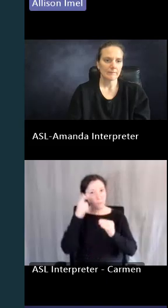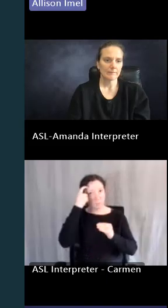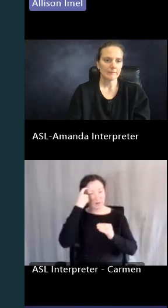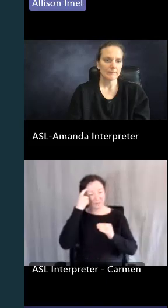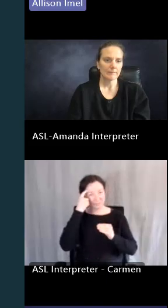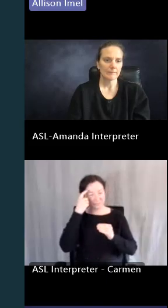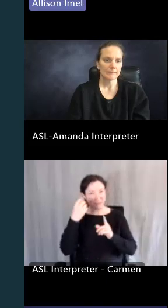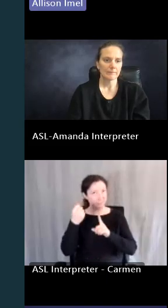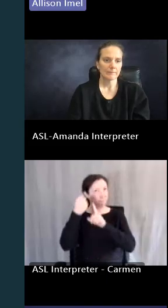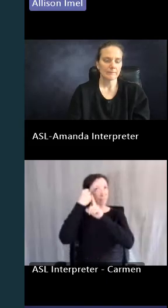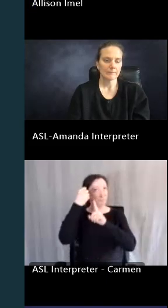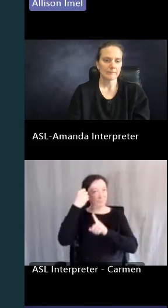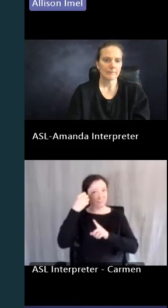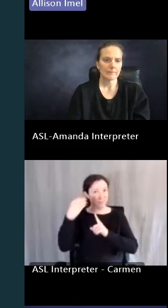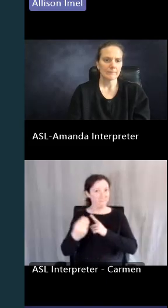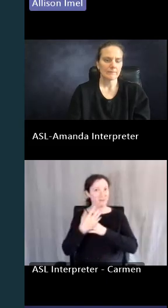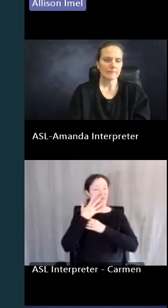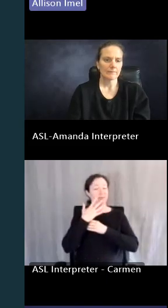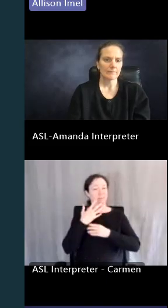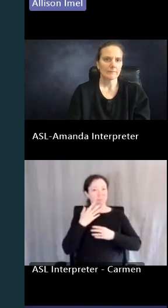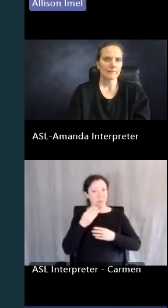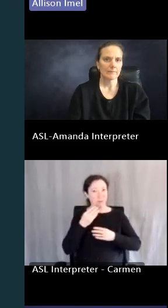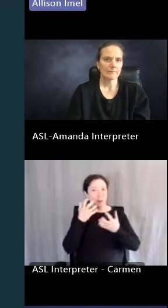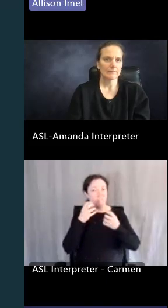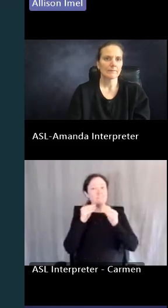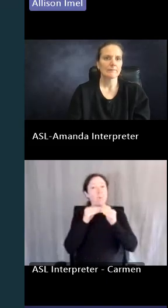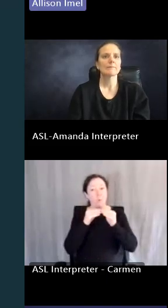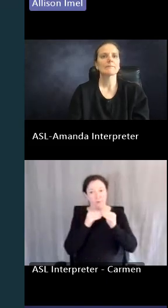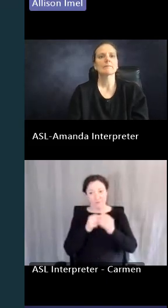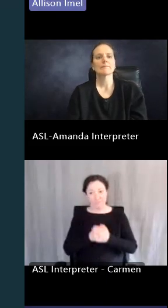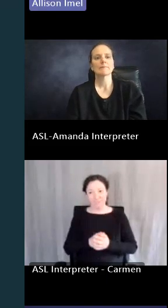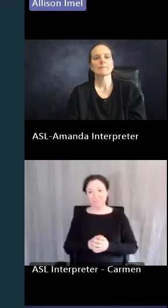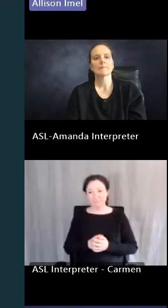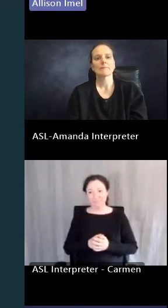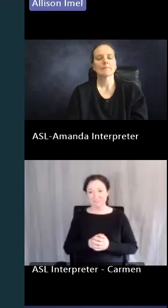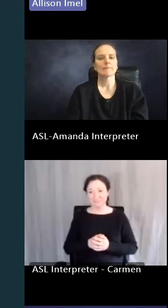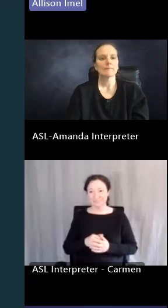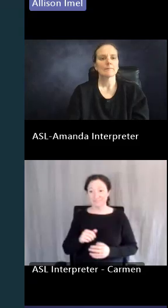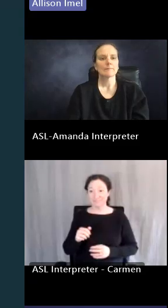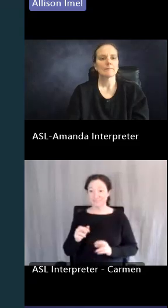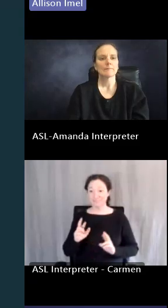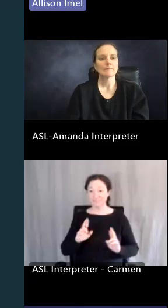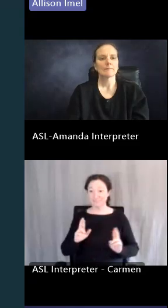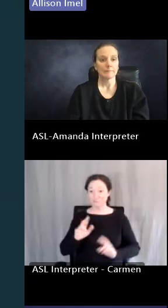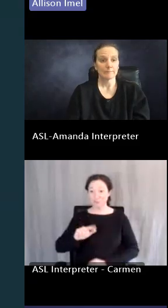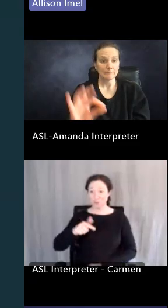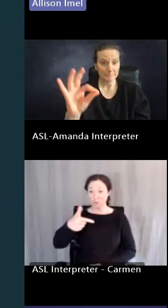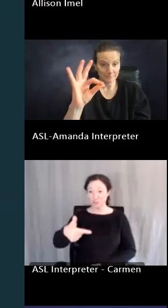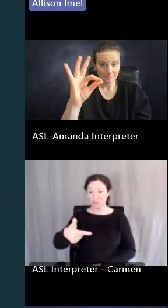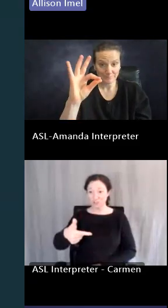Whole foods don't do that. Whole foods that don't have added like food additives or haven't been chemically engineered,